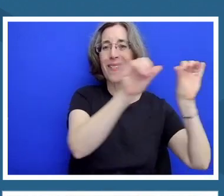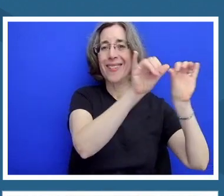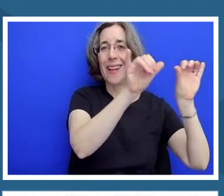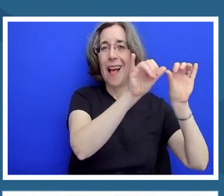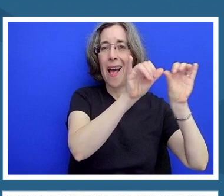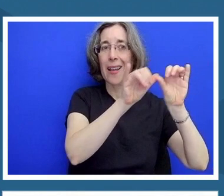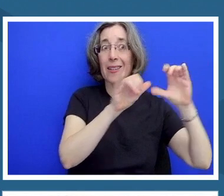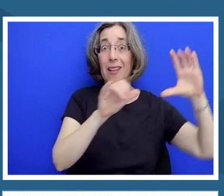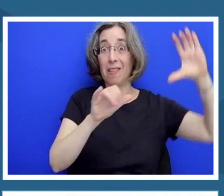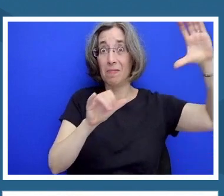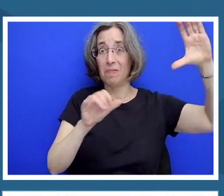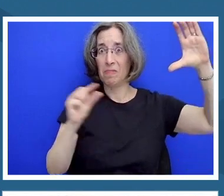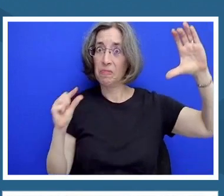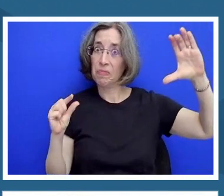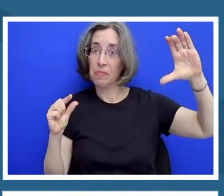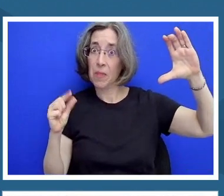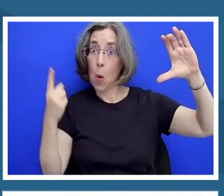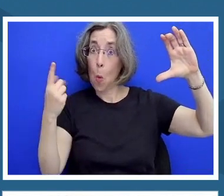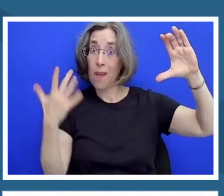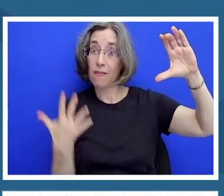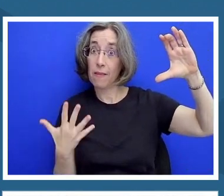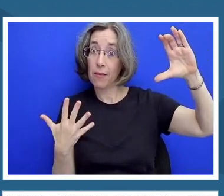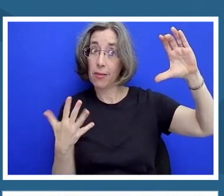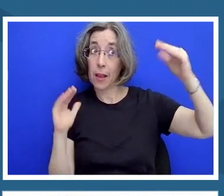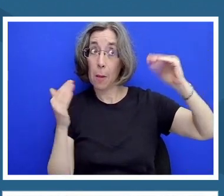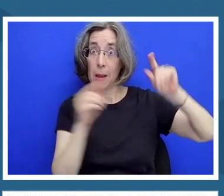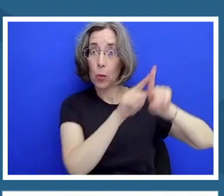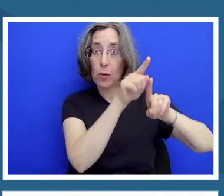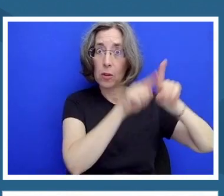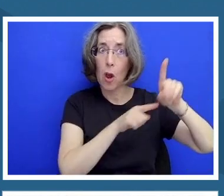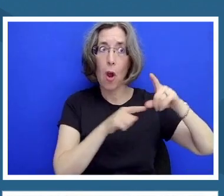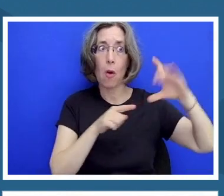um and uh uh